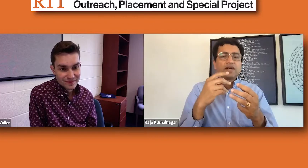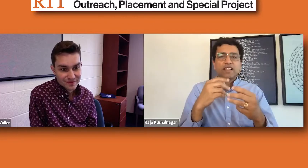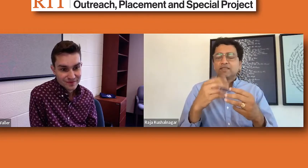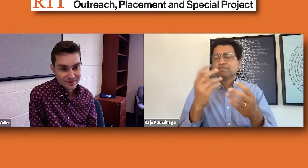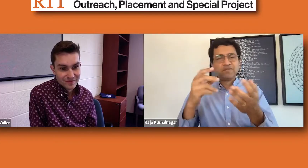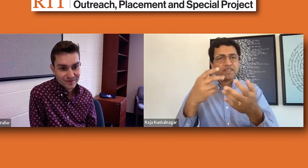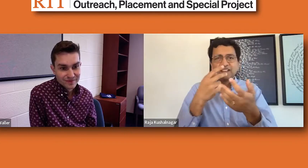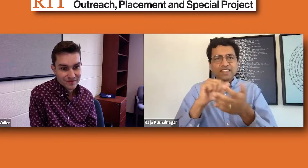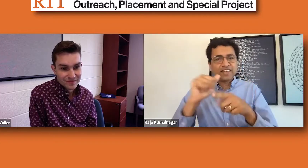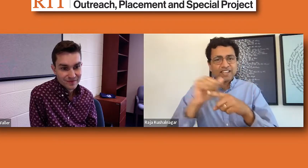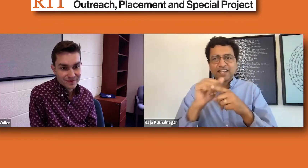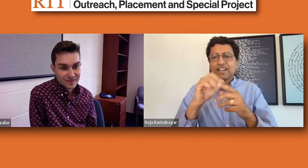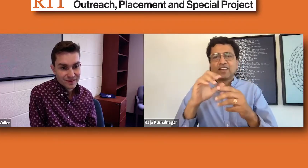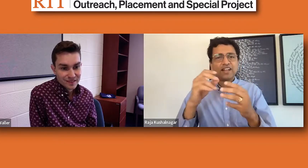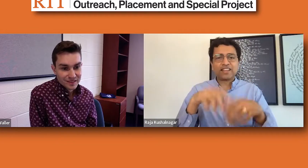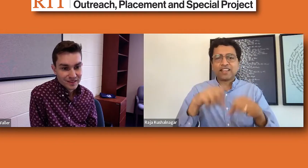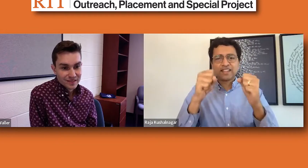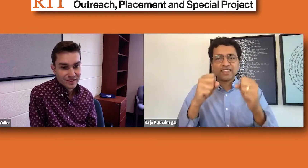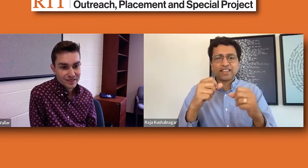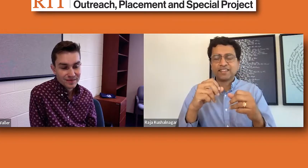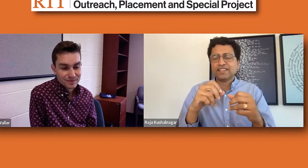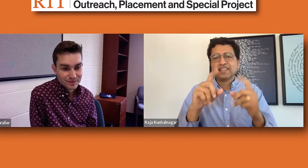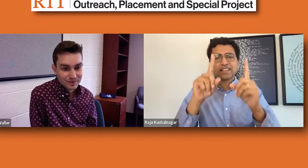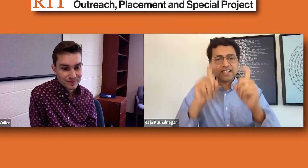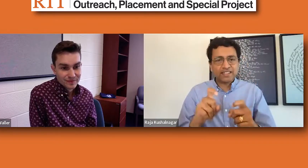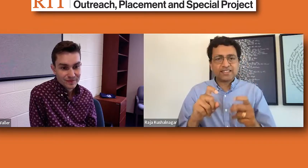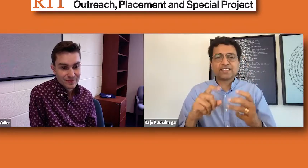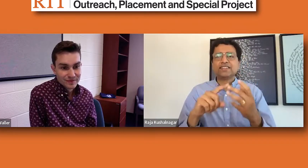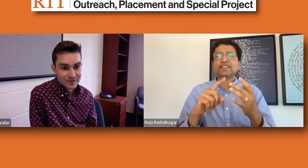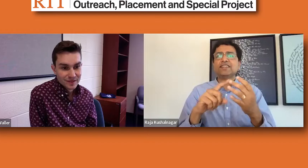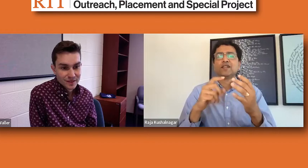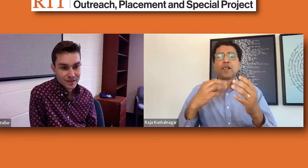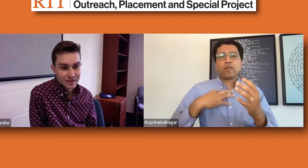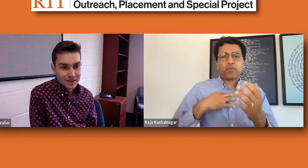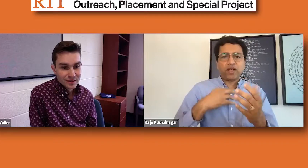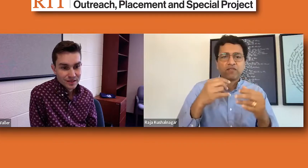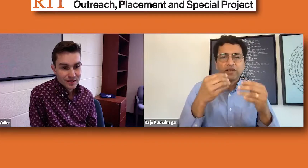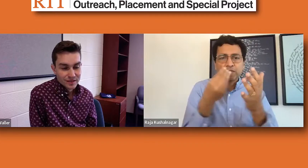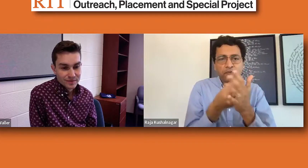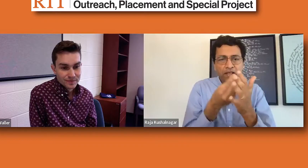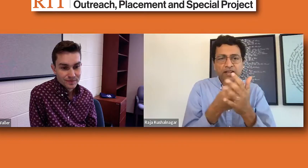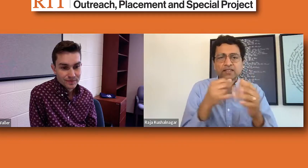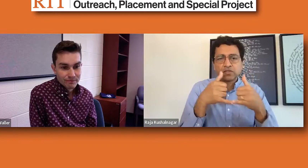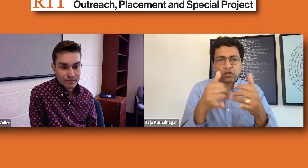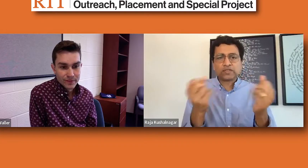until they get the research opportunity.